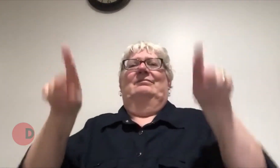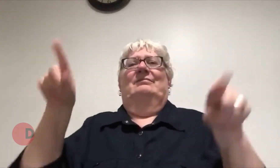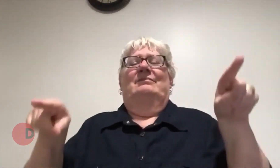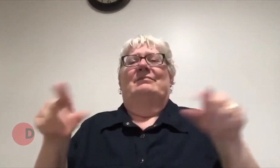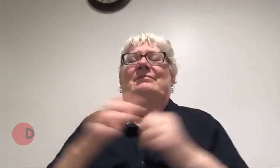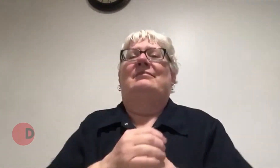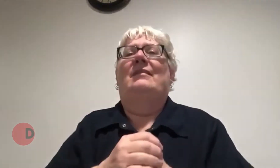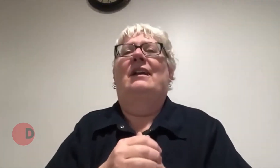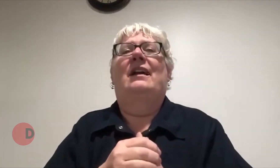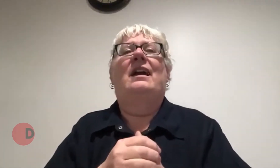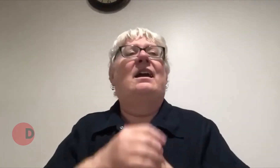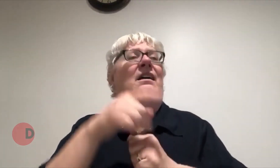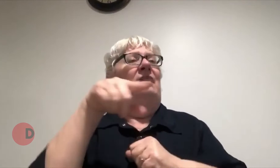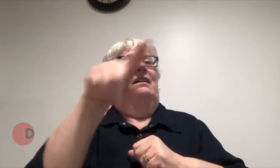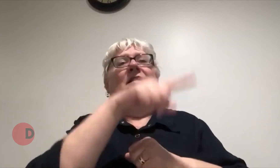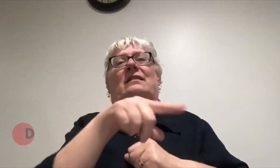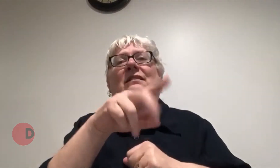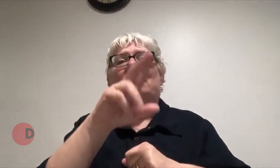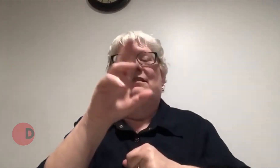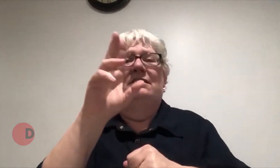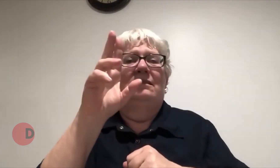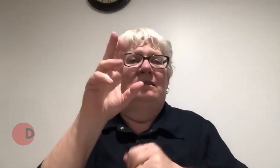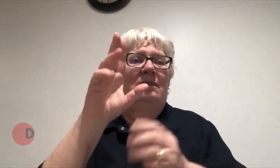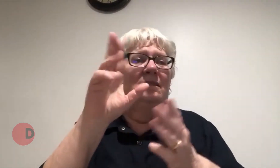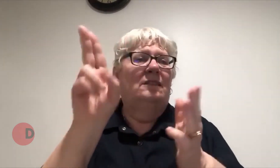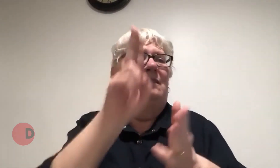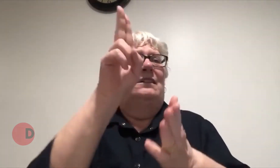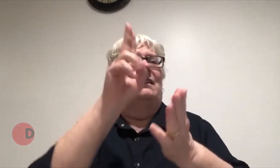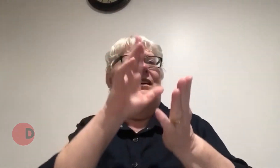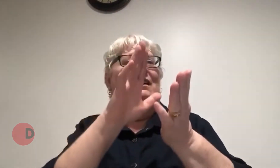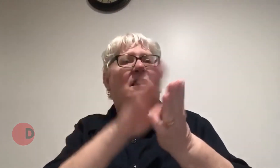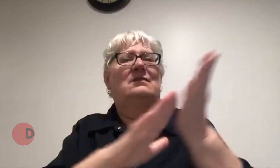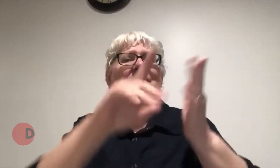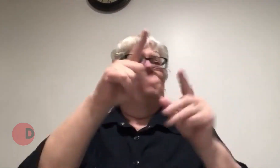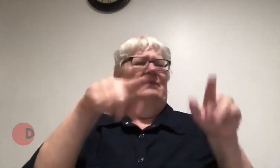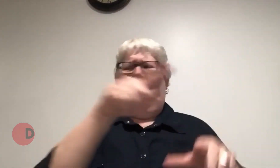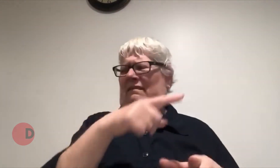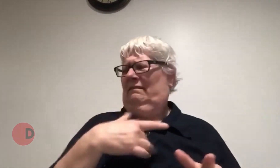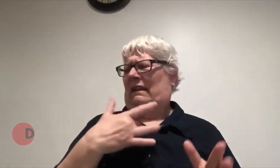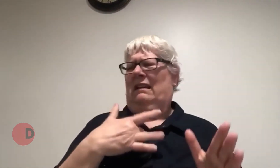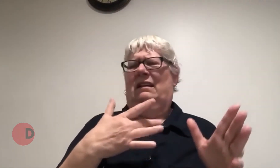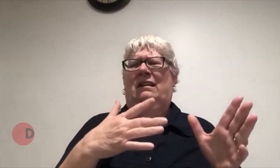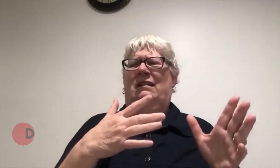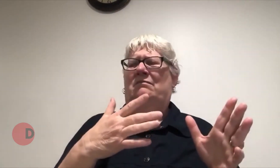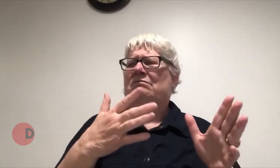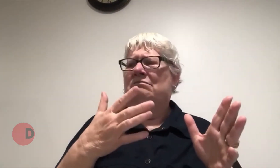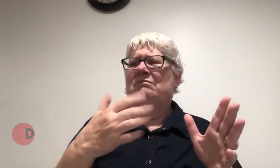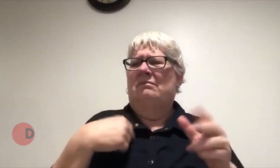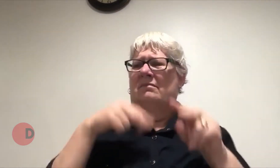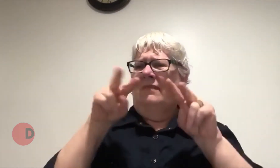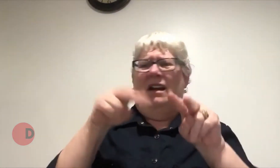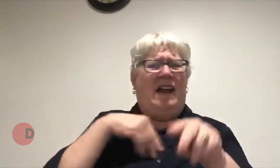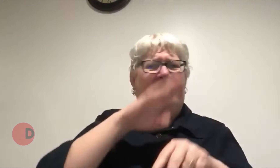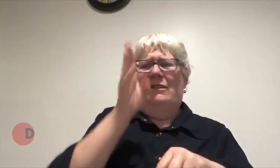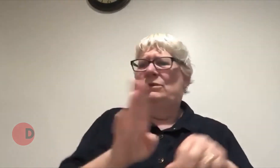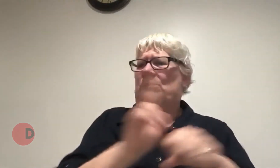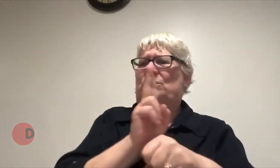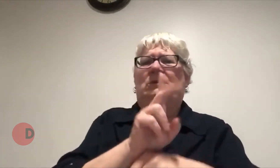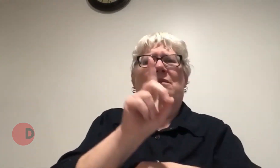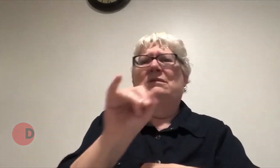Those in universities and colleges may feel and think "I never use Deaf Interpreters,